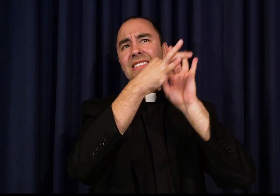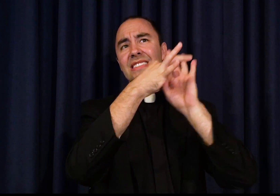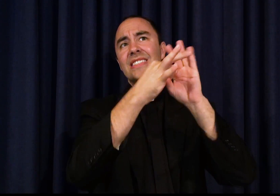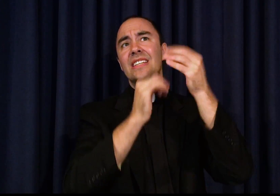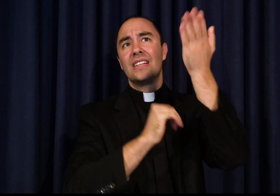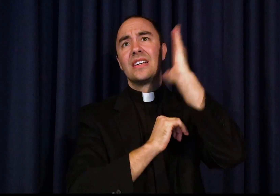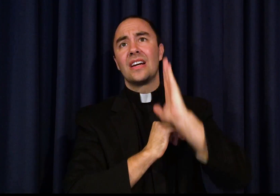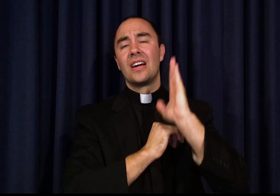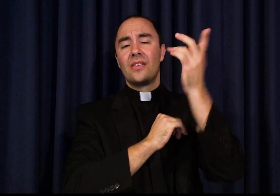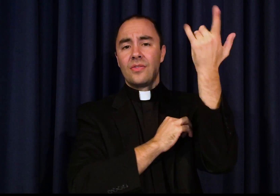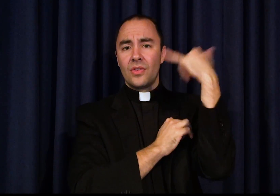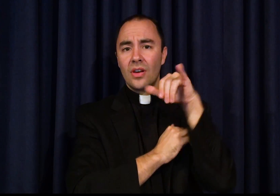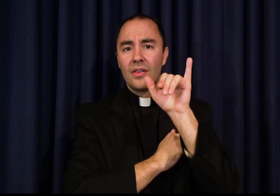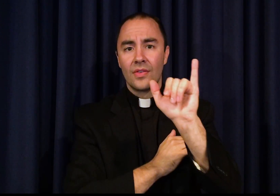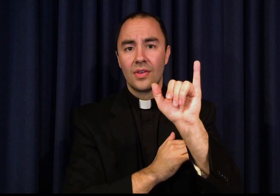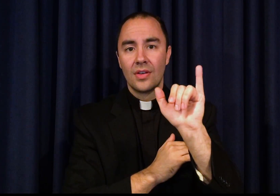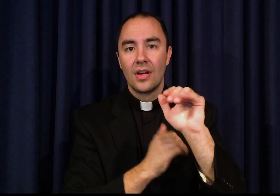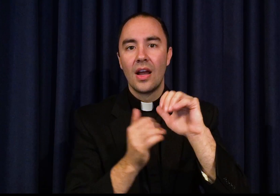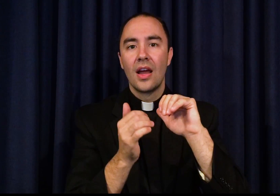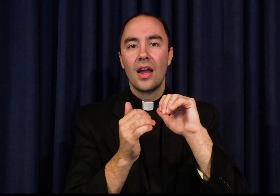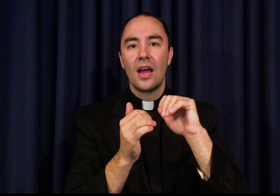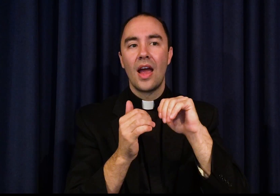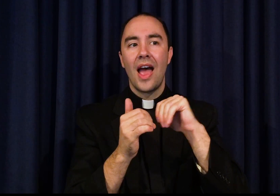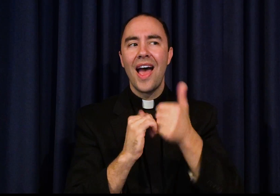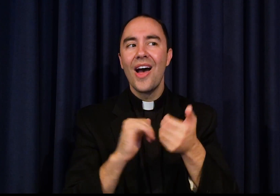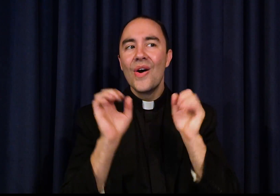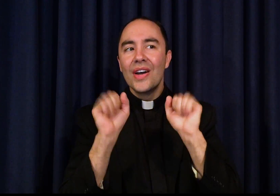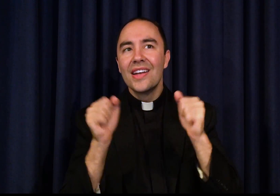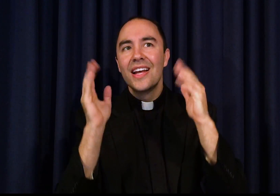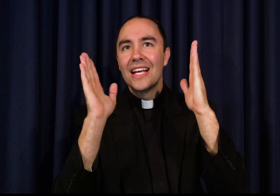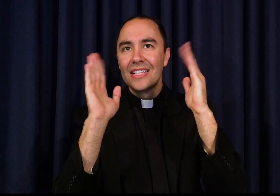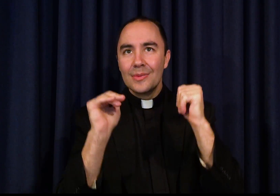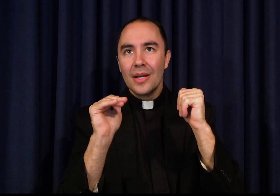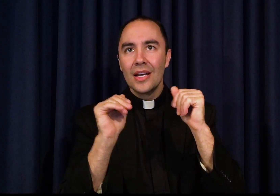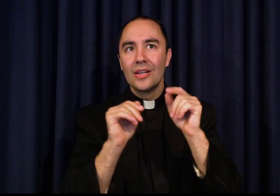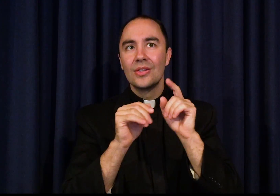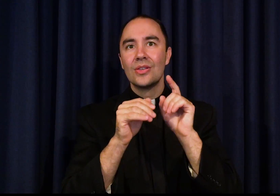is living an eternal relationship with